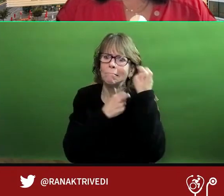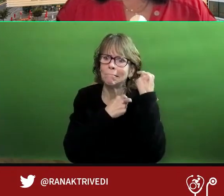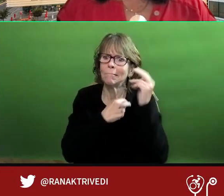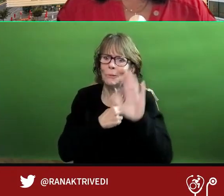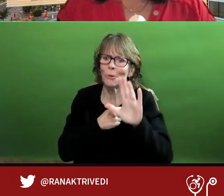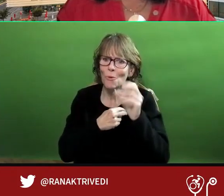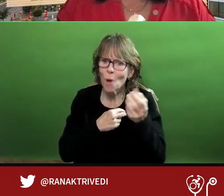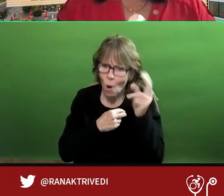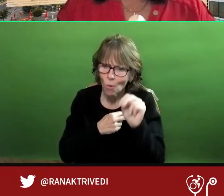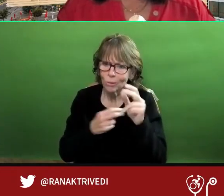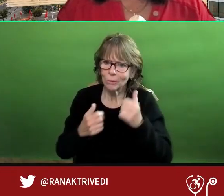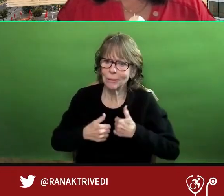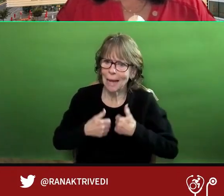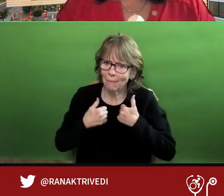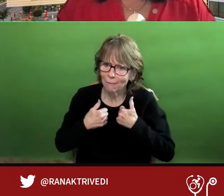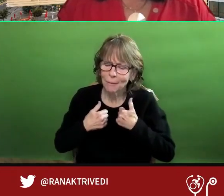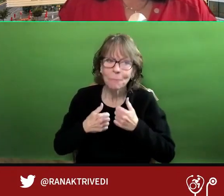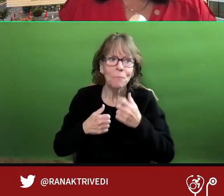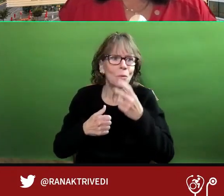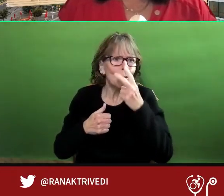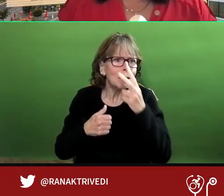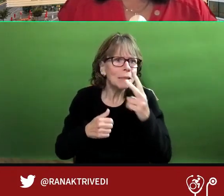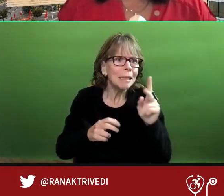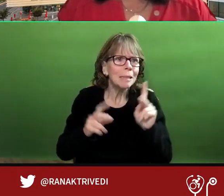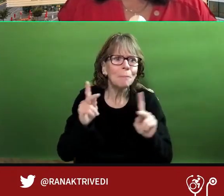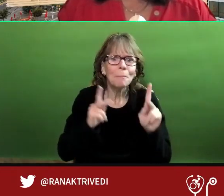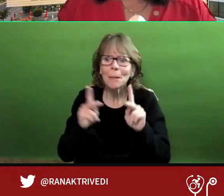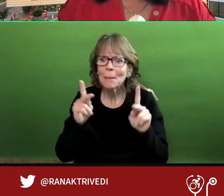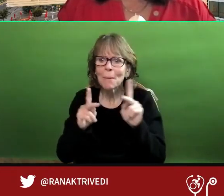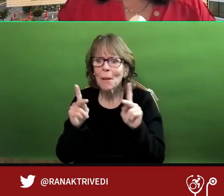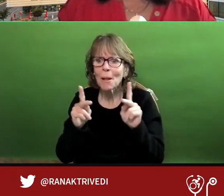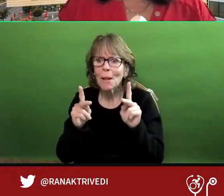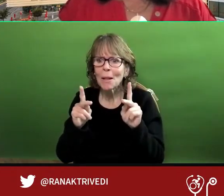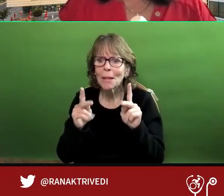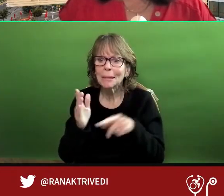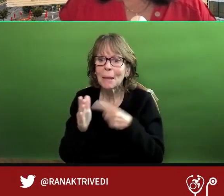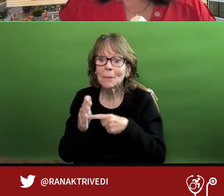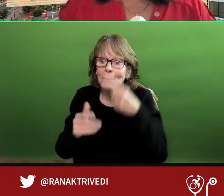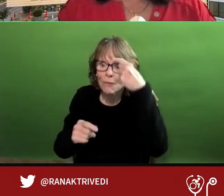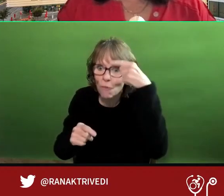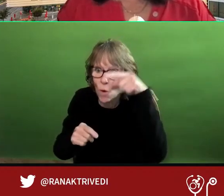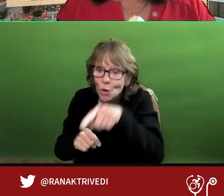people come together to do everything from running errands to bringing medicine to doing